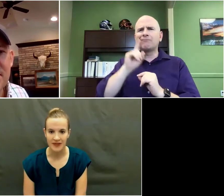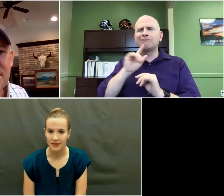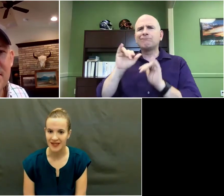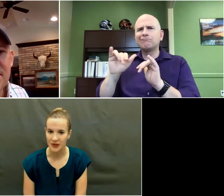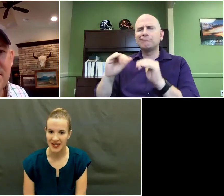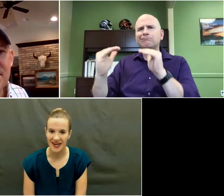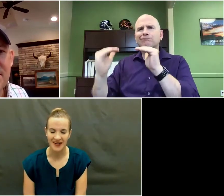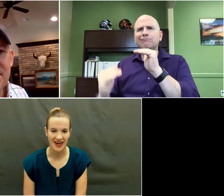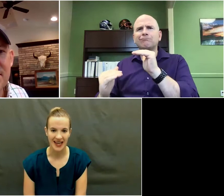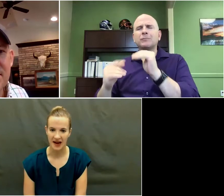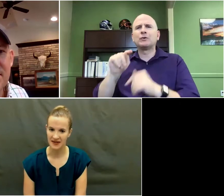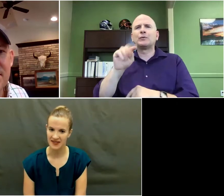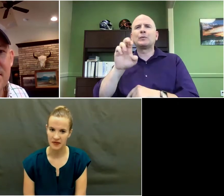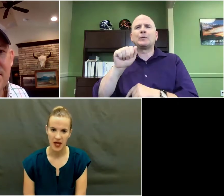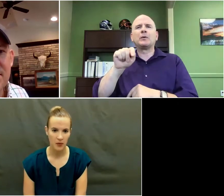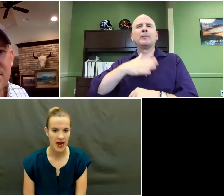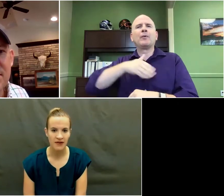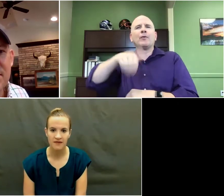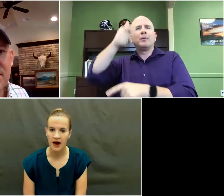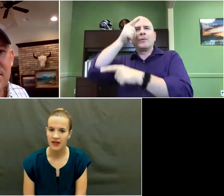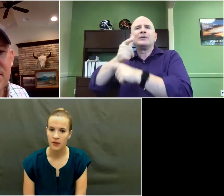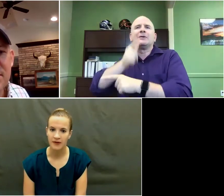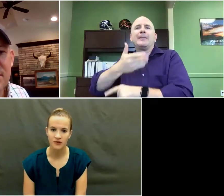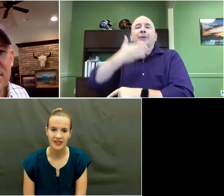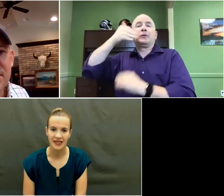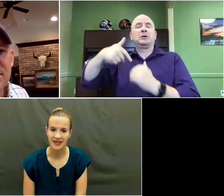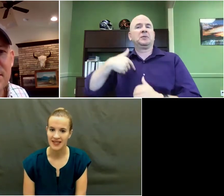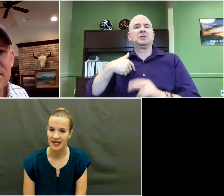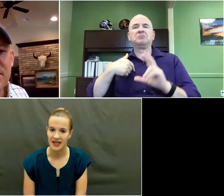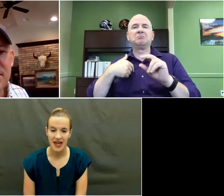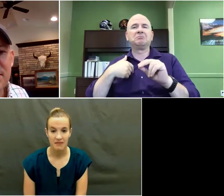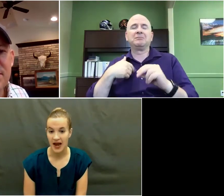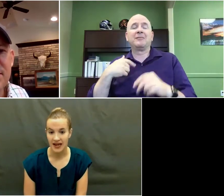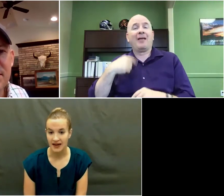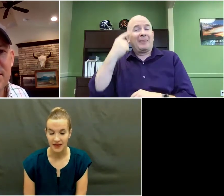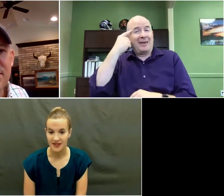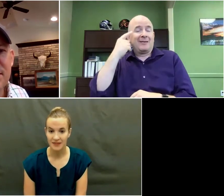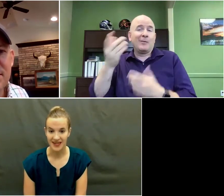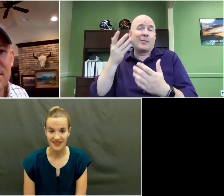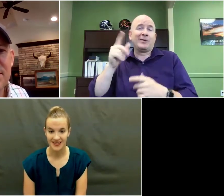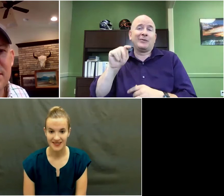siblings who can hear, and honestly, we never felt that we were treated less than my other siblings.